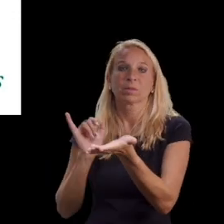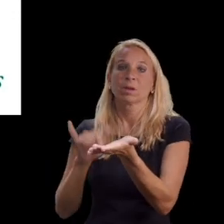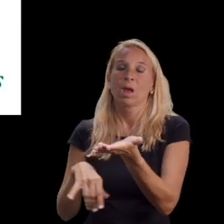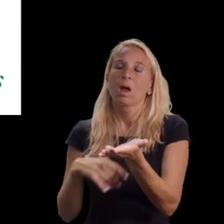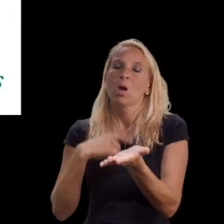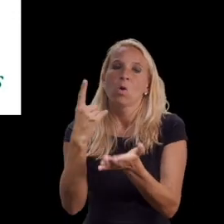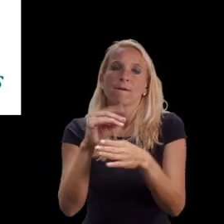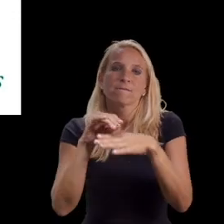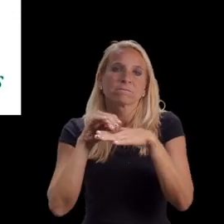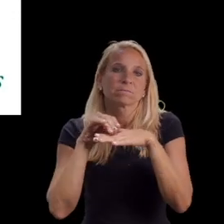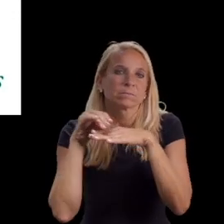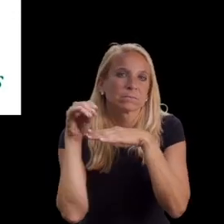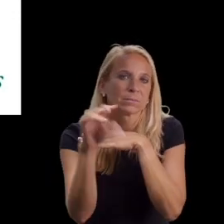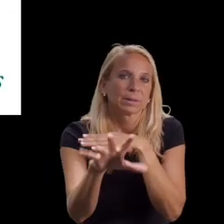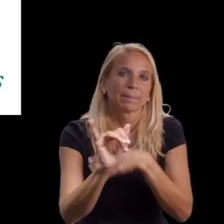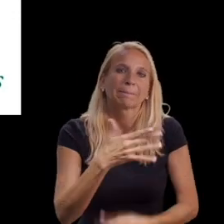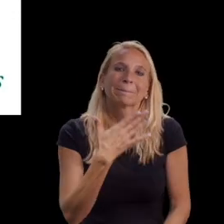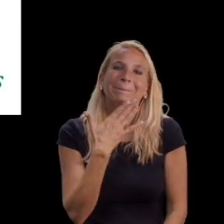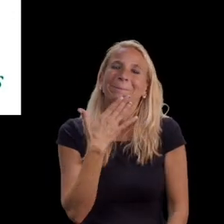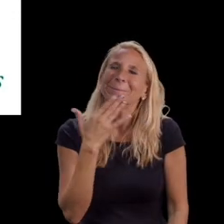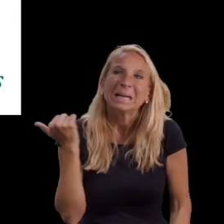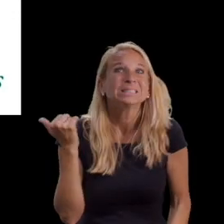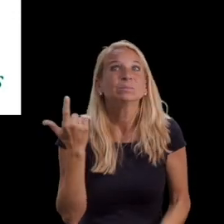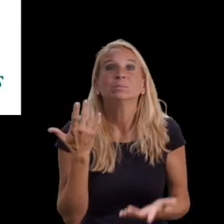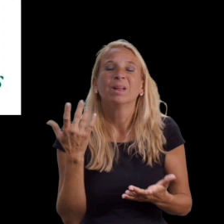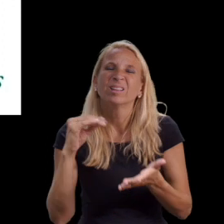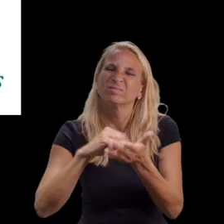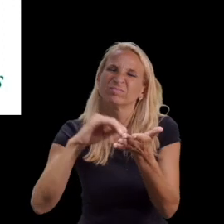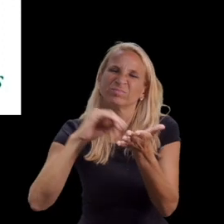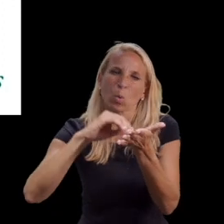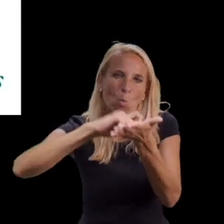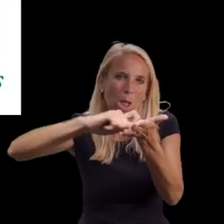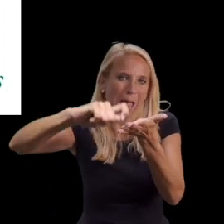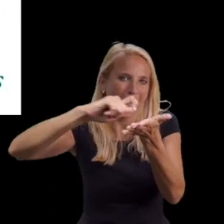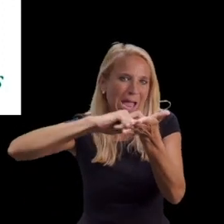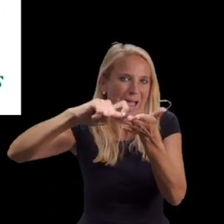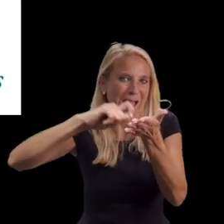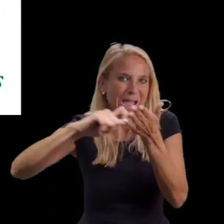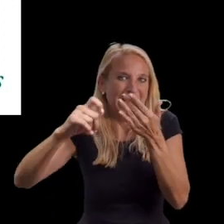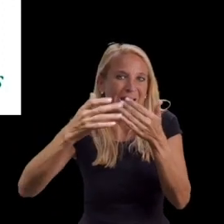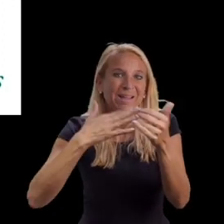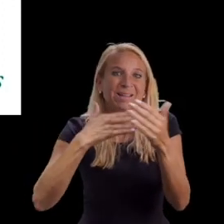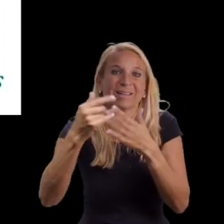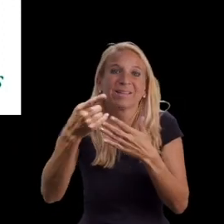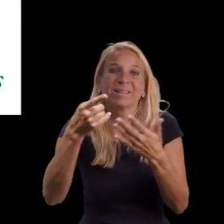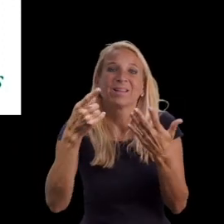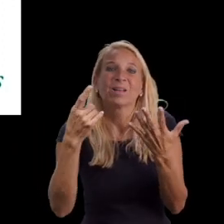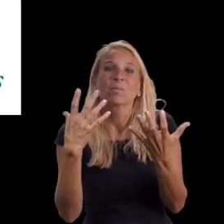we always advise that we feel it's best that you do still request it in writing